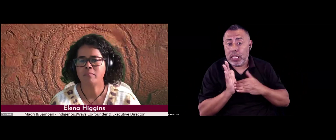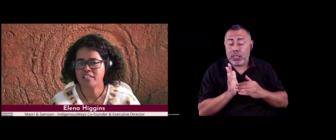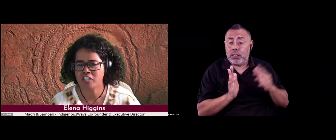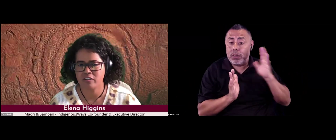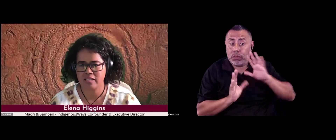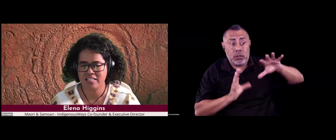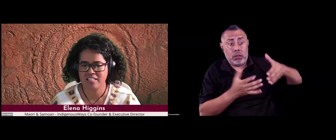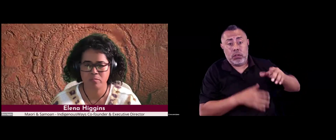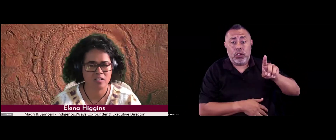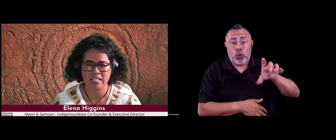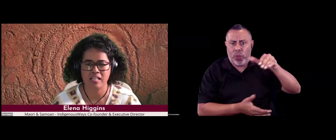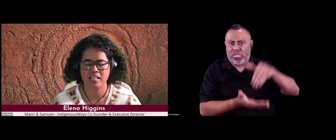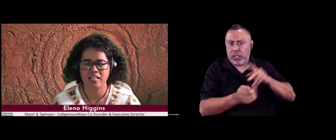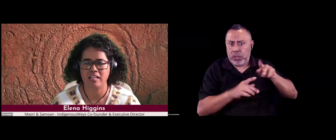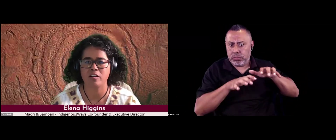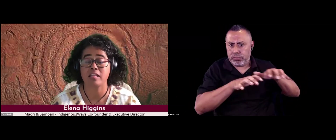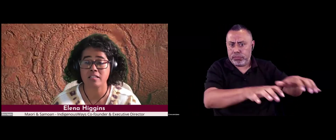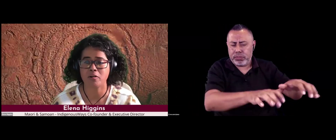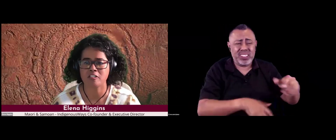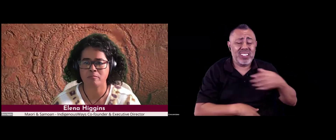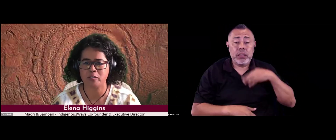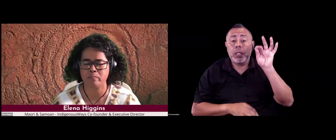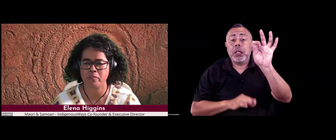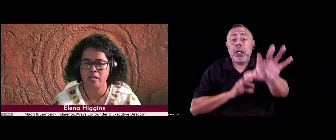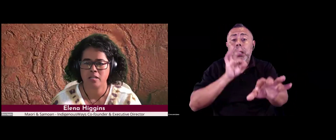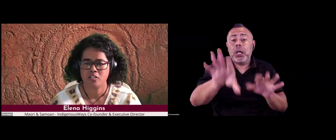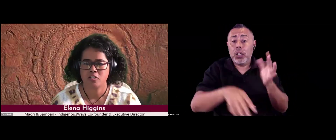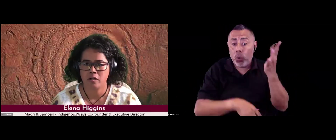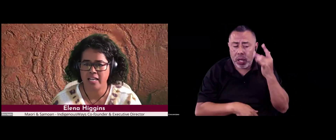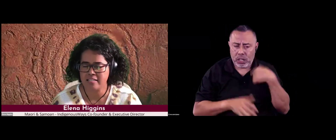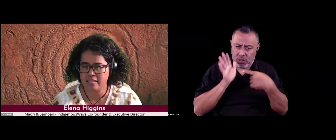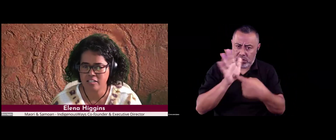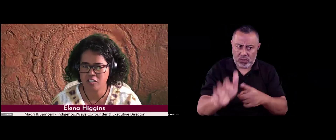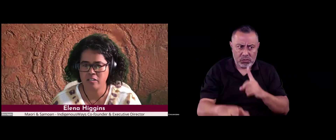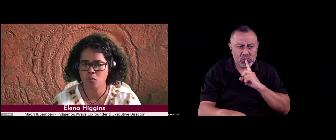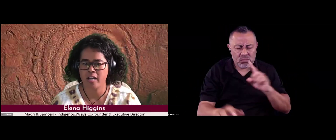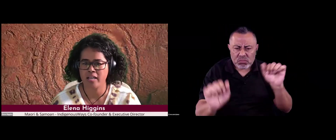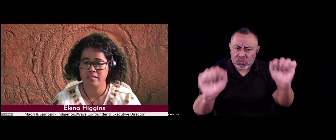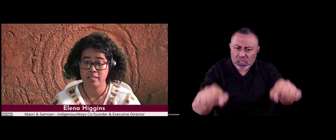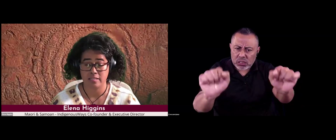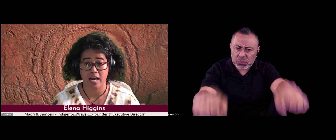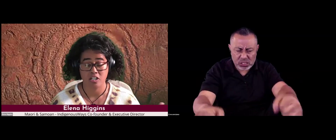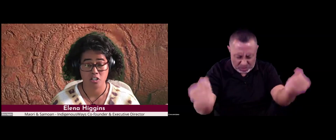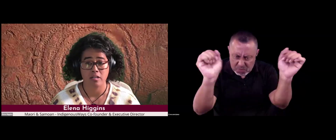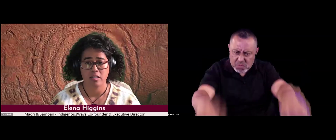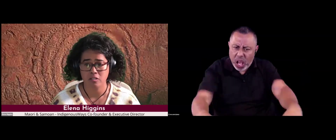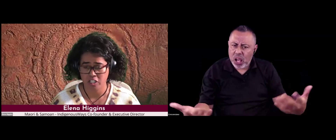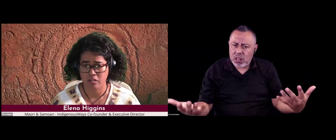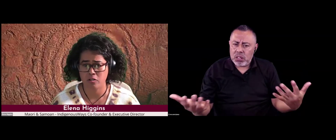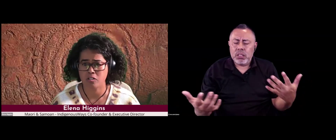Why am I sharing this? Because anything and everything is possible. So as indigenous ways and Tosh.